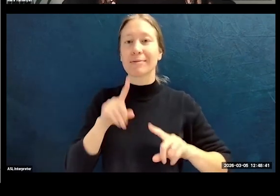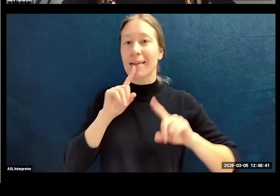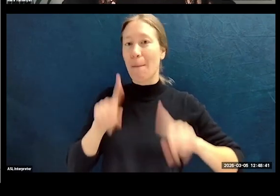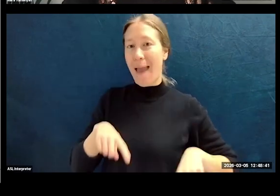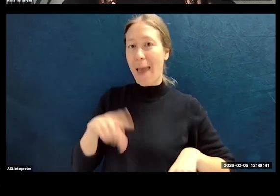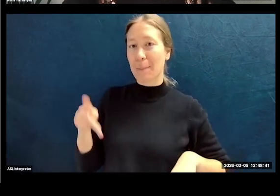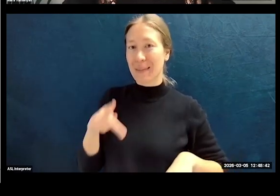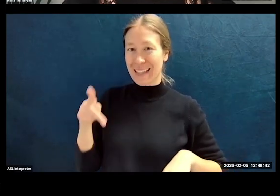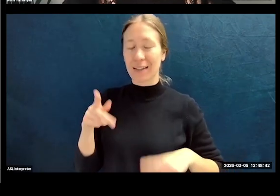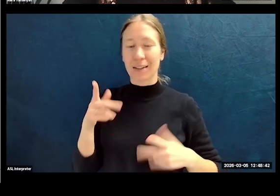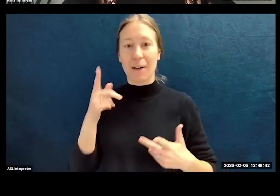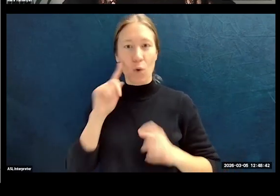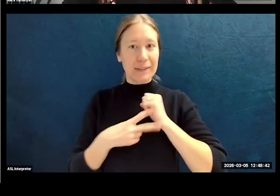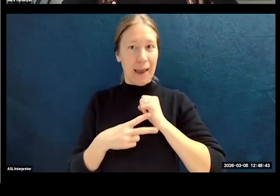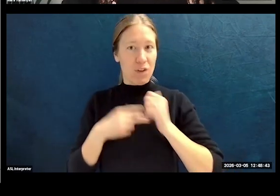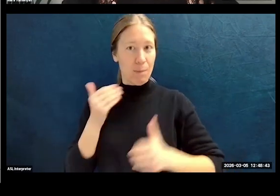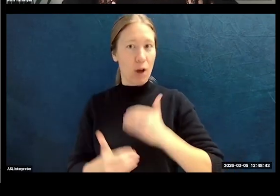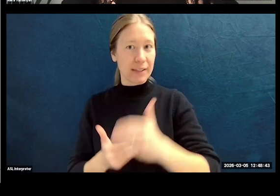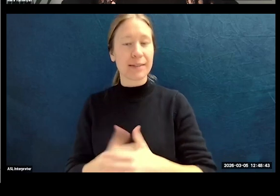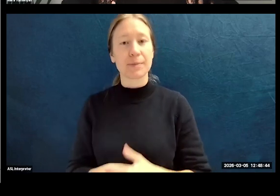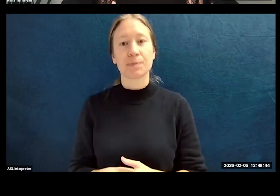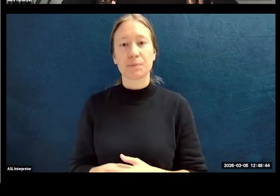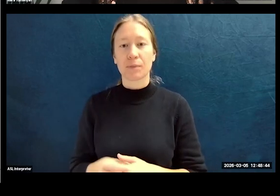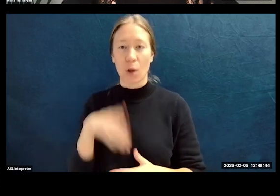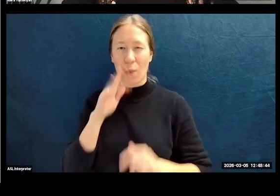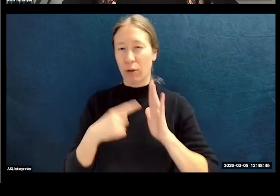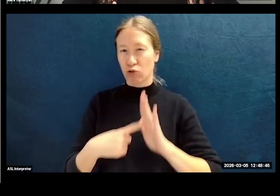let me make this a little bit smaller so we can see.